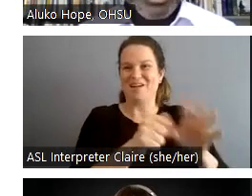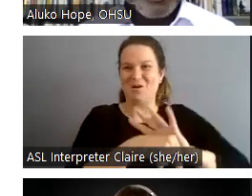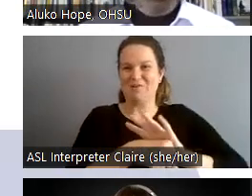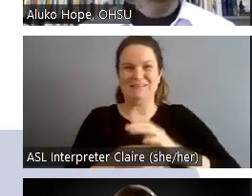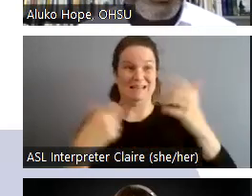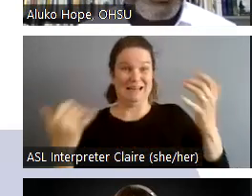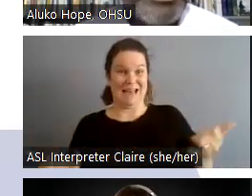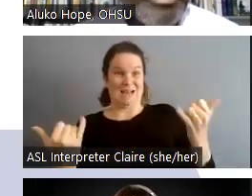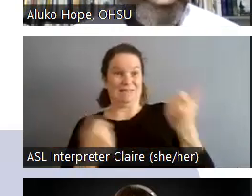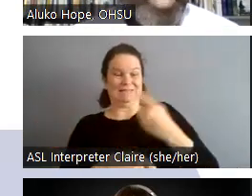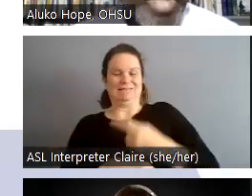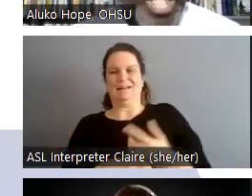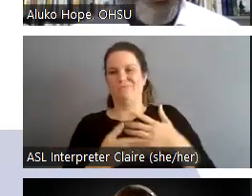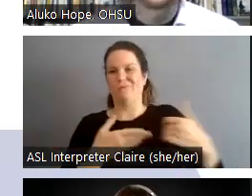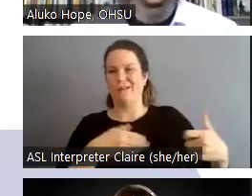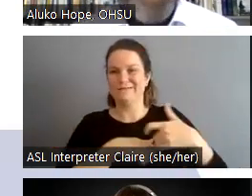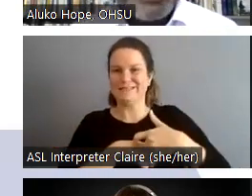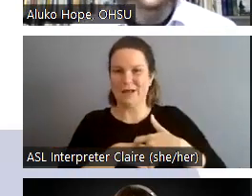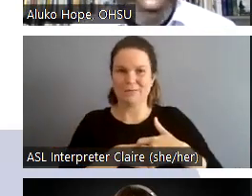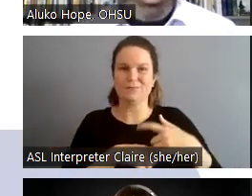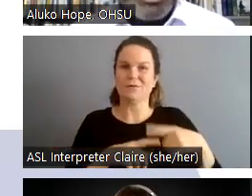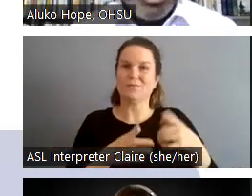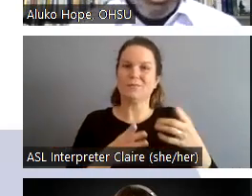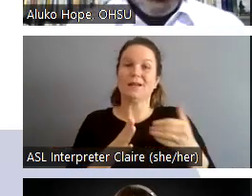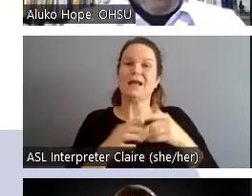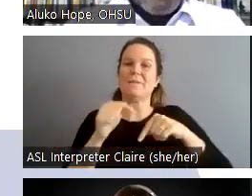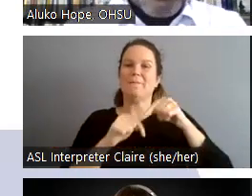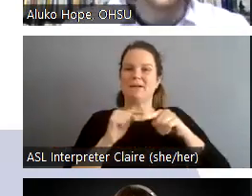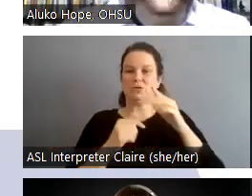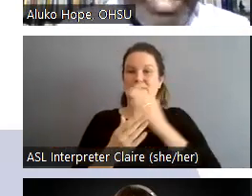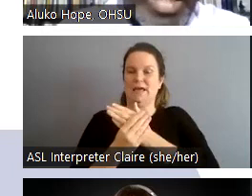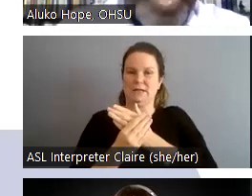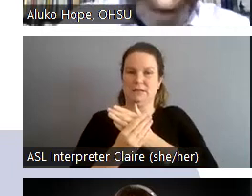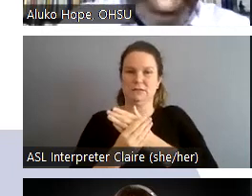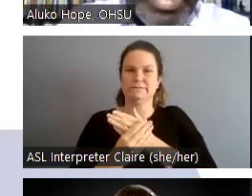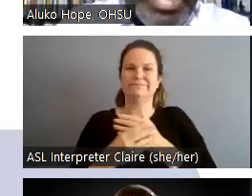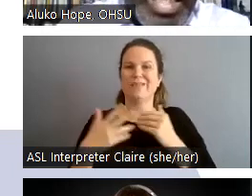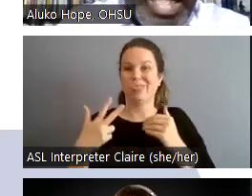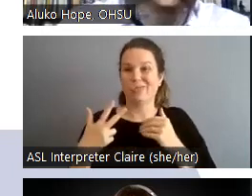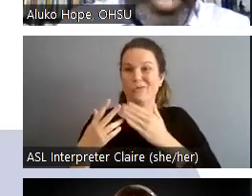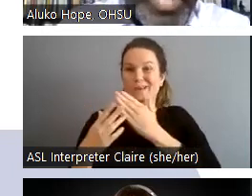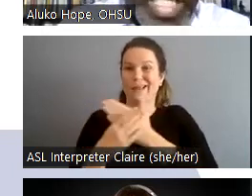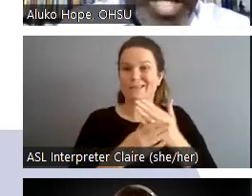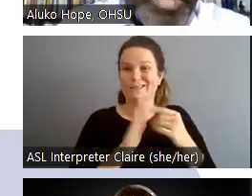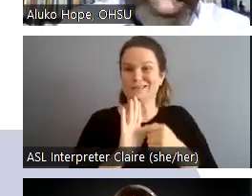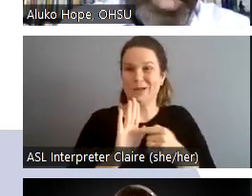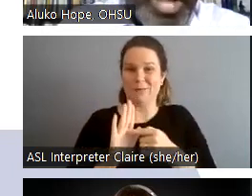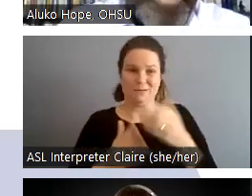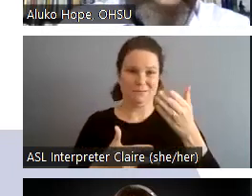slide- We can go back to the case. And I think with the three cases that we presented,